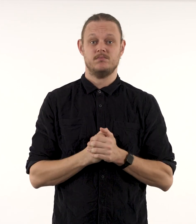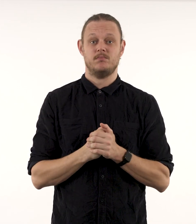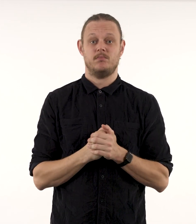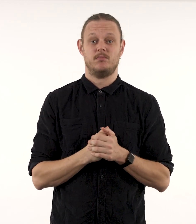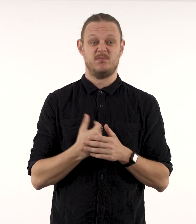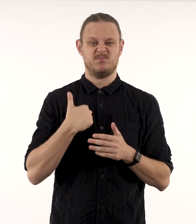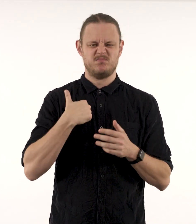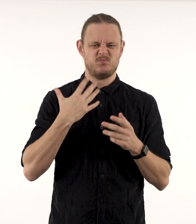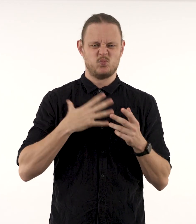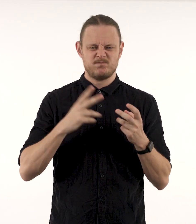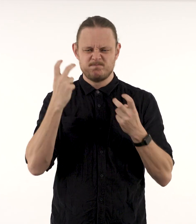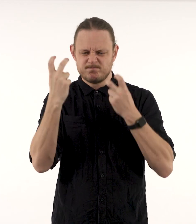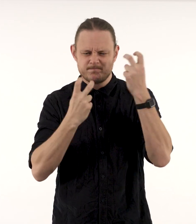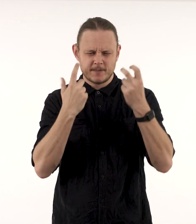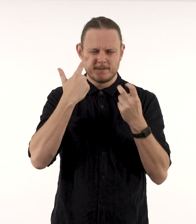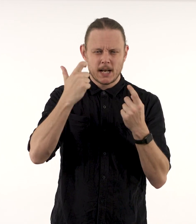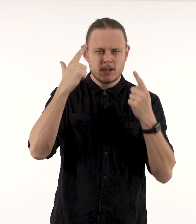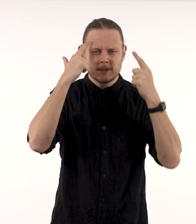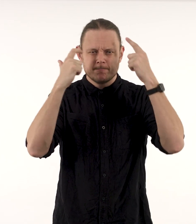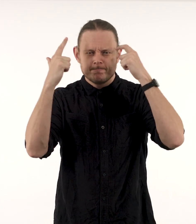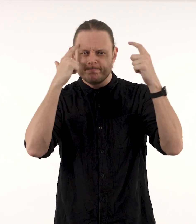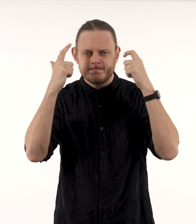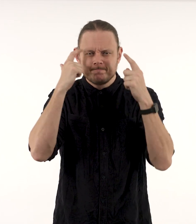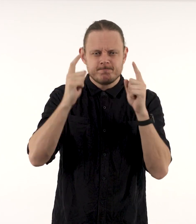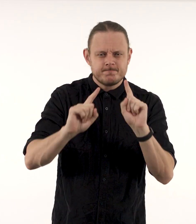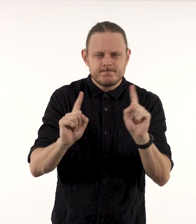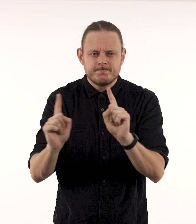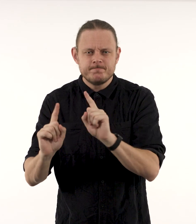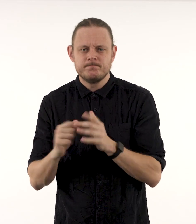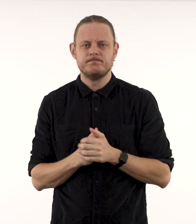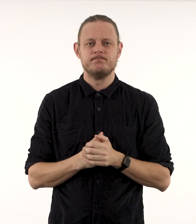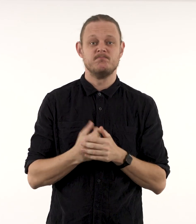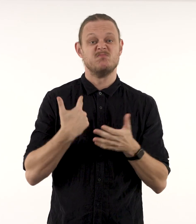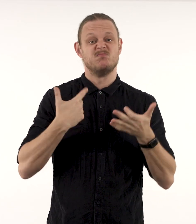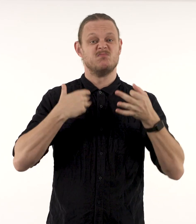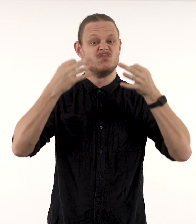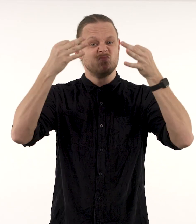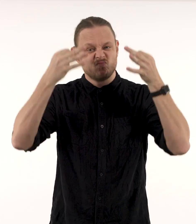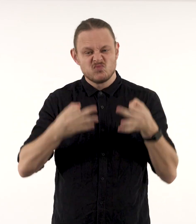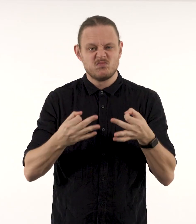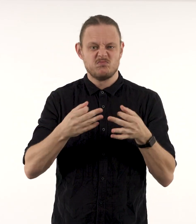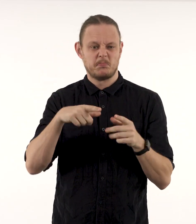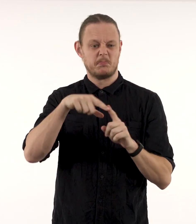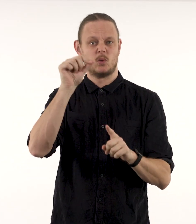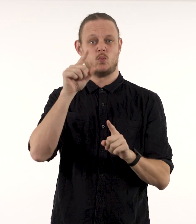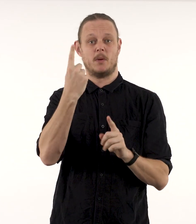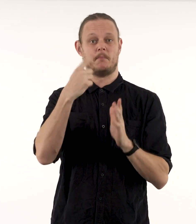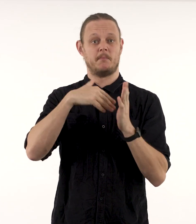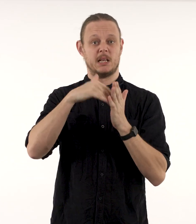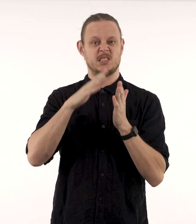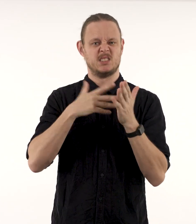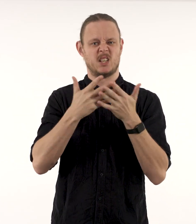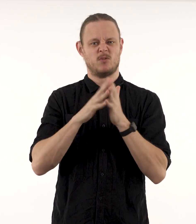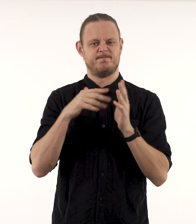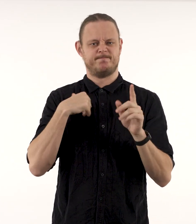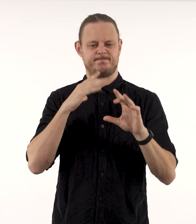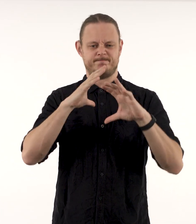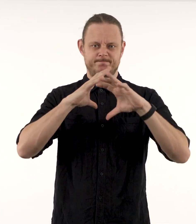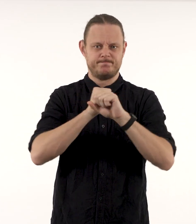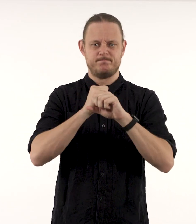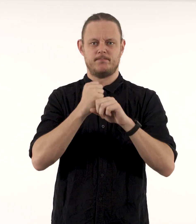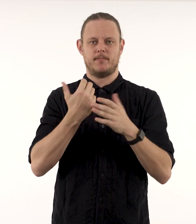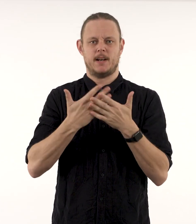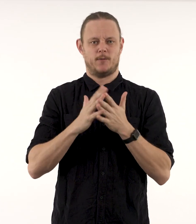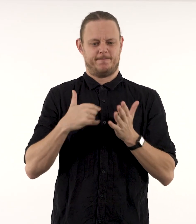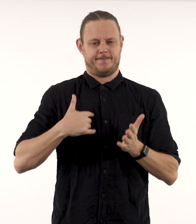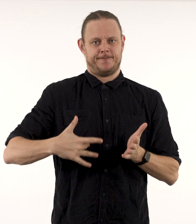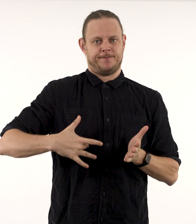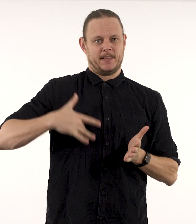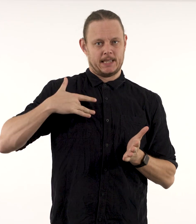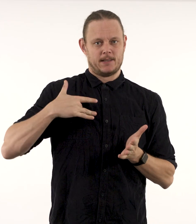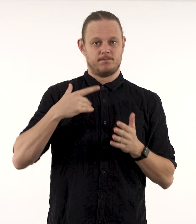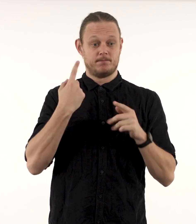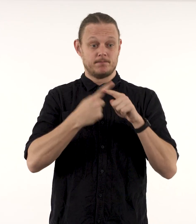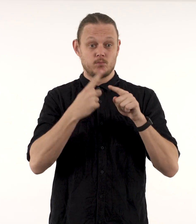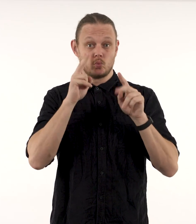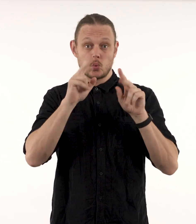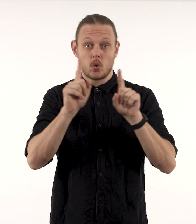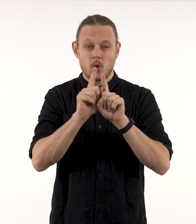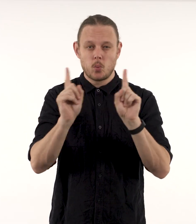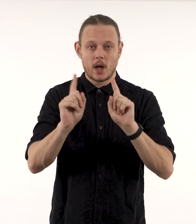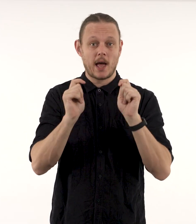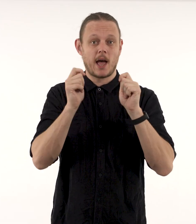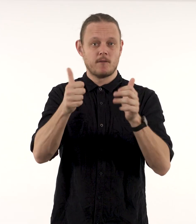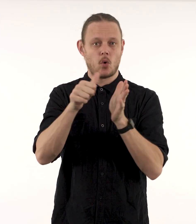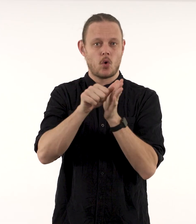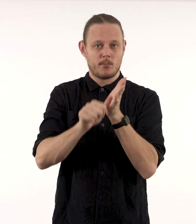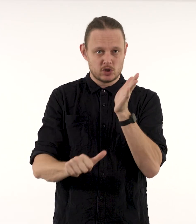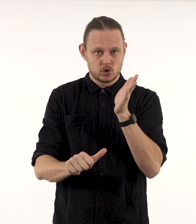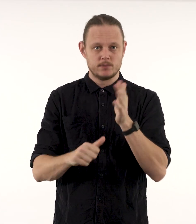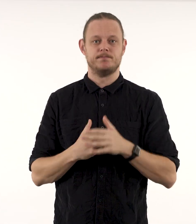I needed to explore my situation creatively, so I decided to do one painting that would capture how I felt and looked post-op.